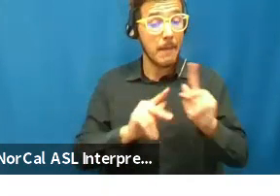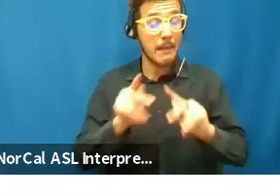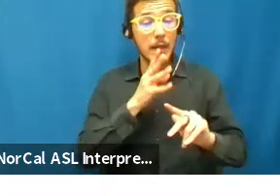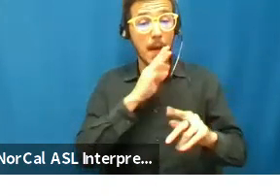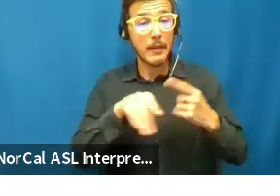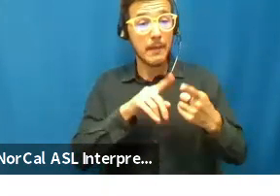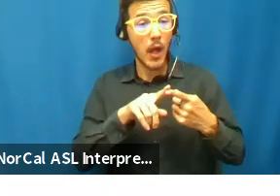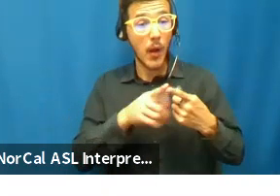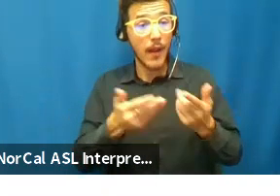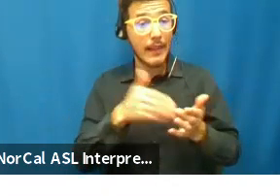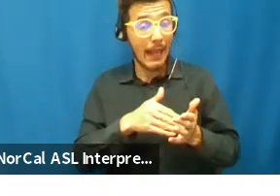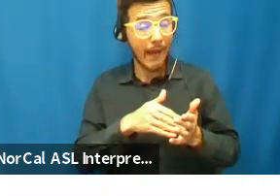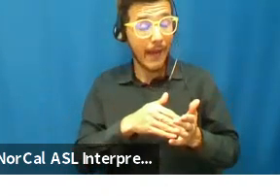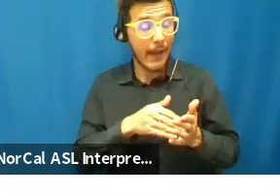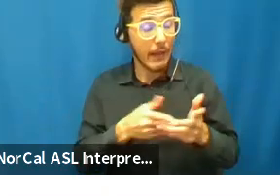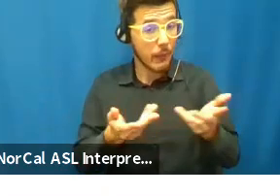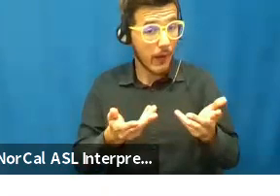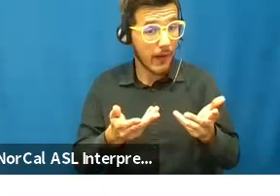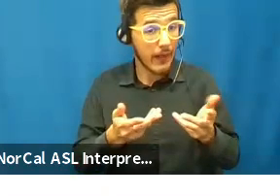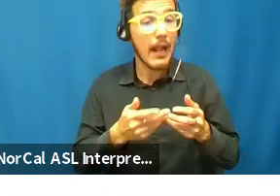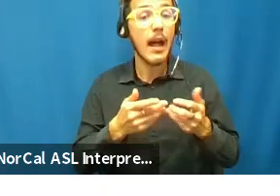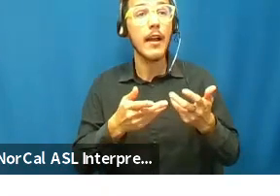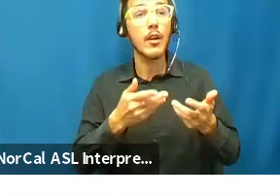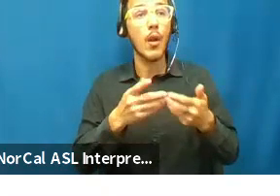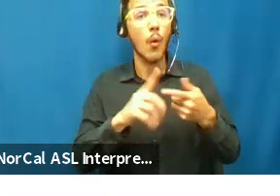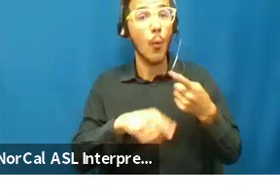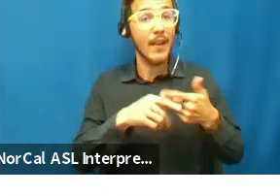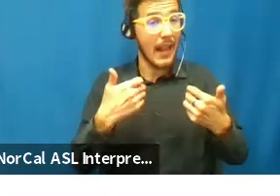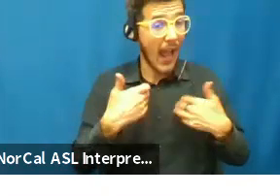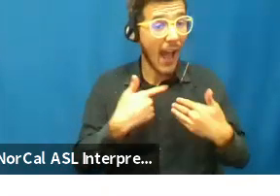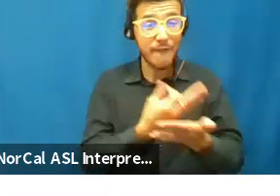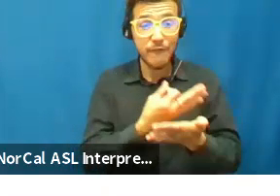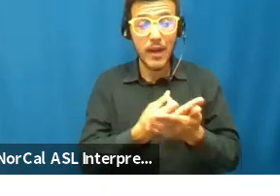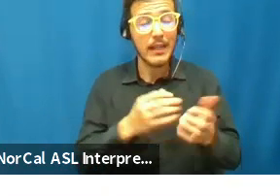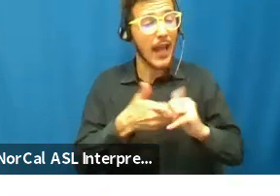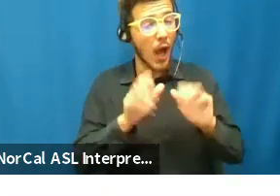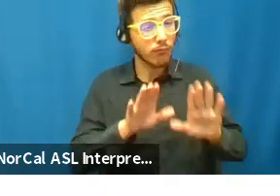again, how great it was when they were able to have dedicated funds and a capital budget